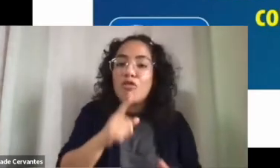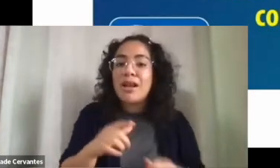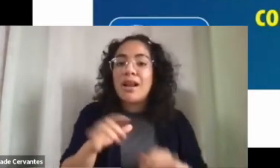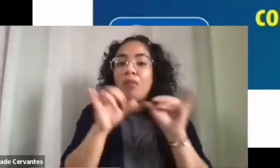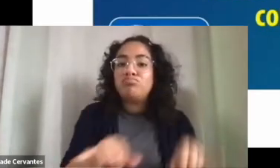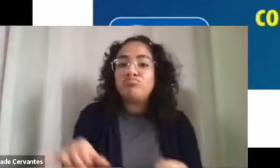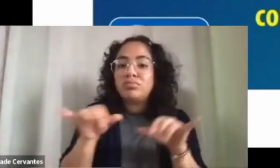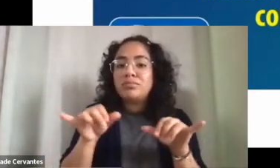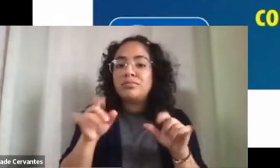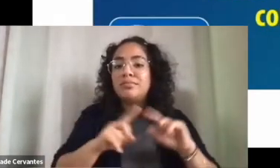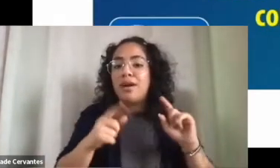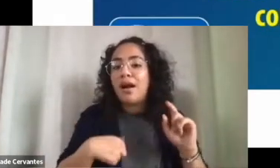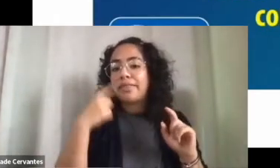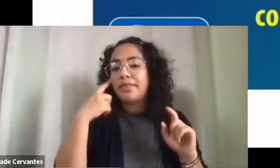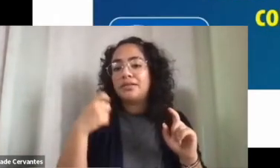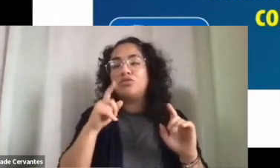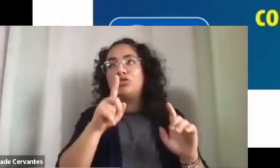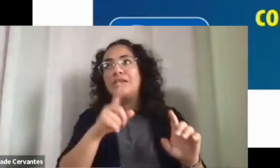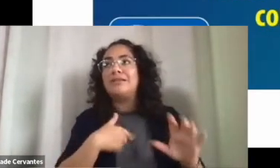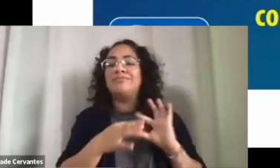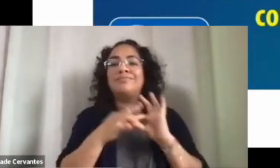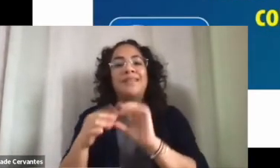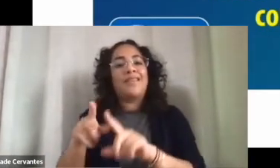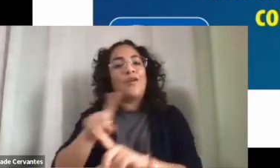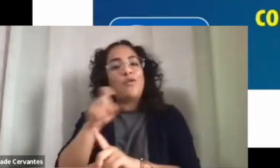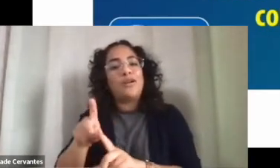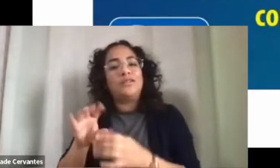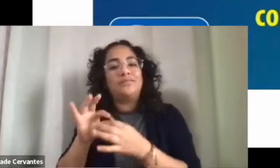sort of bears the question related to what we just talked about for 20 minutes about long